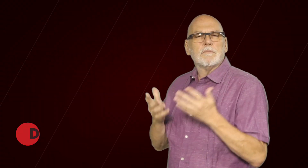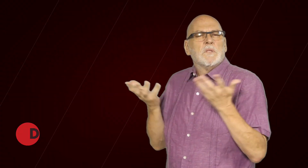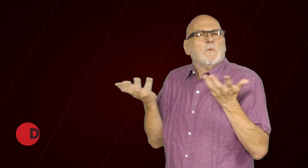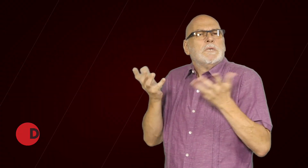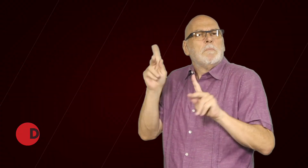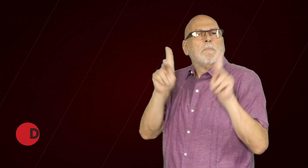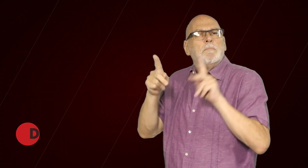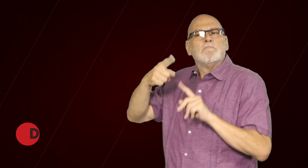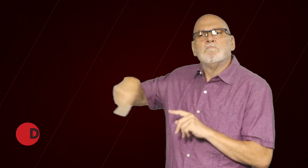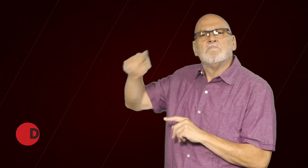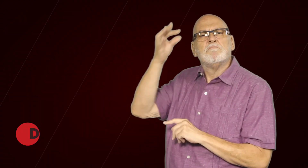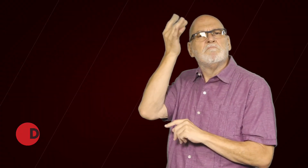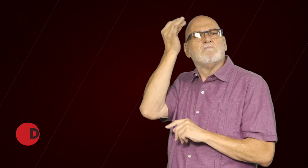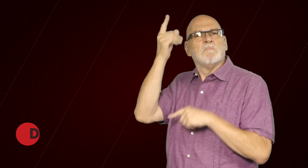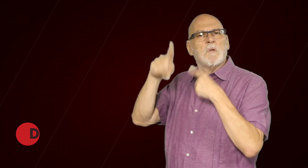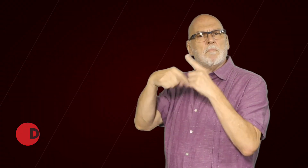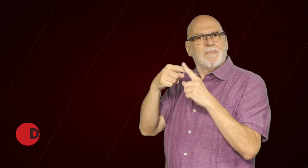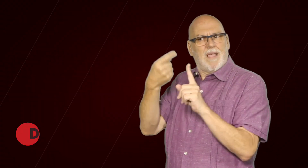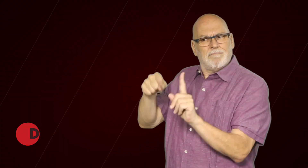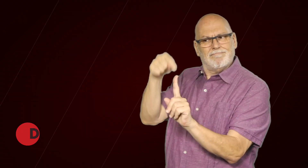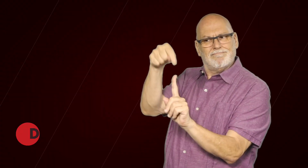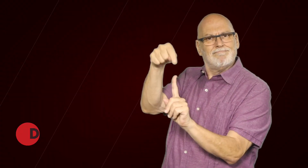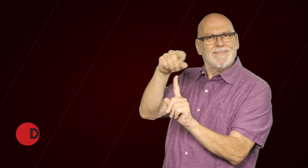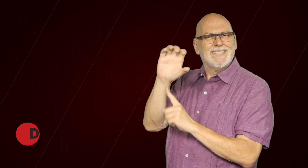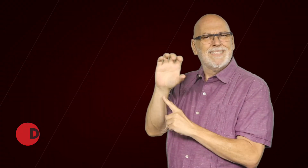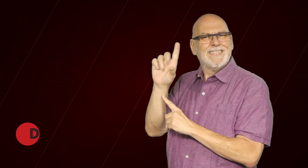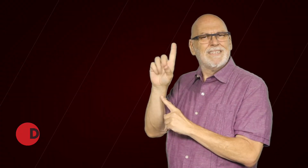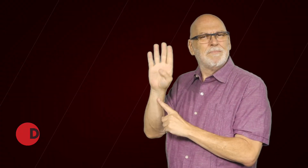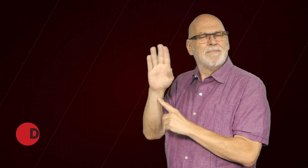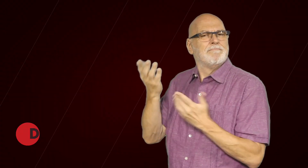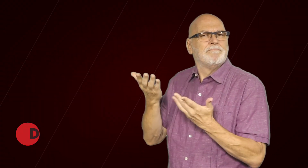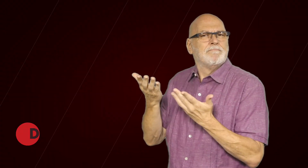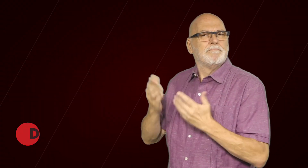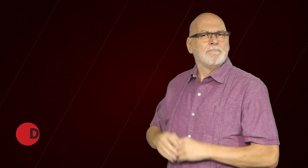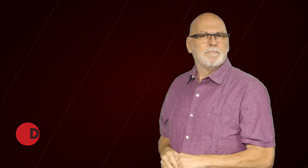[ANSELMO]: What do people think will happen with CDB?